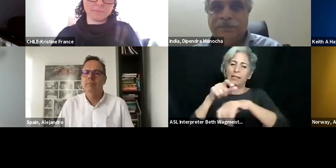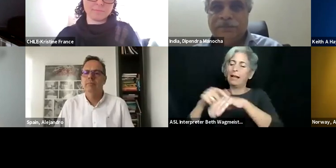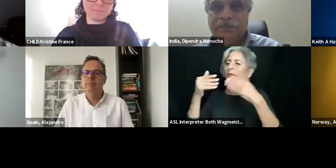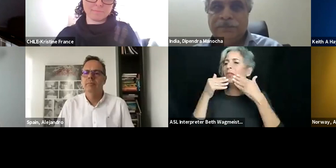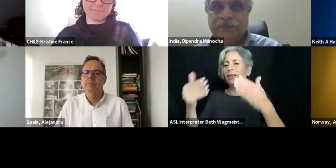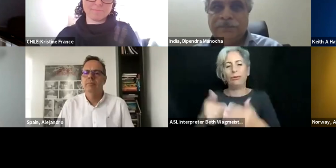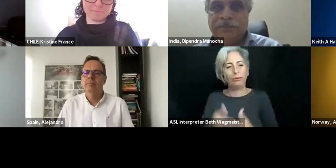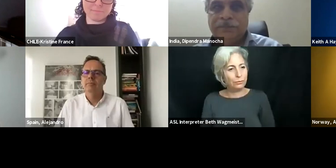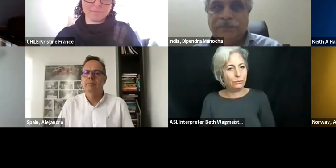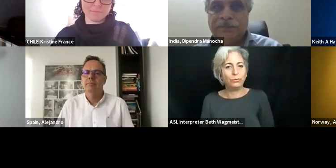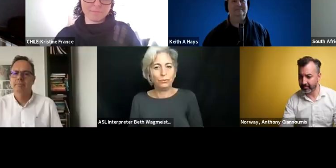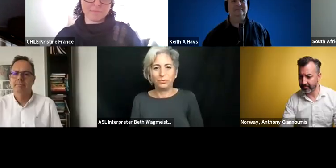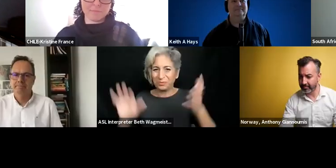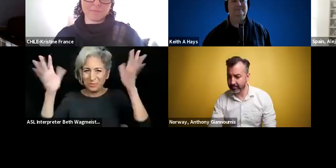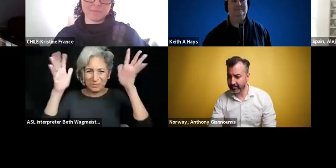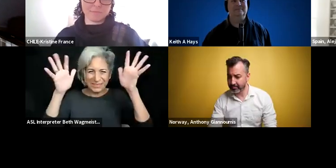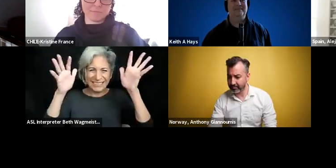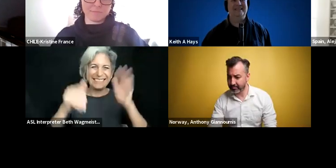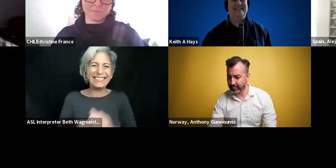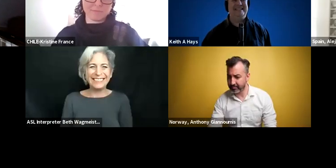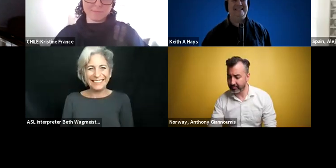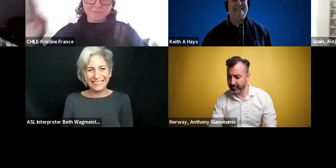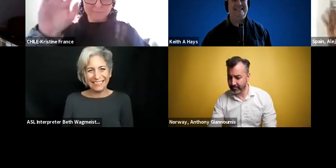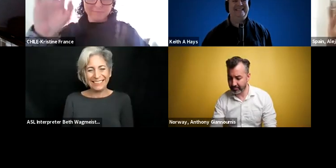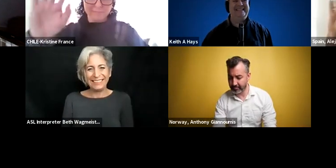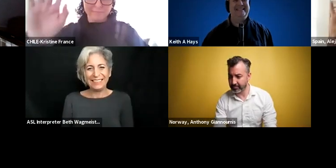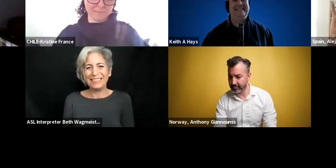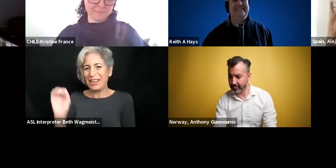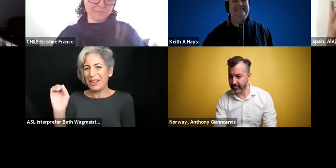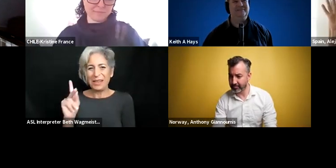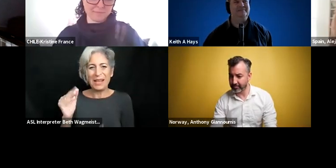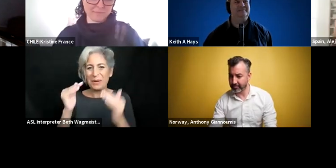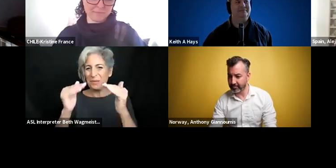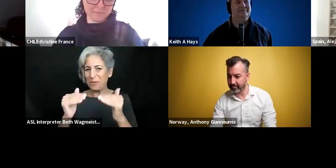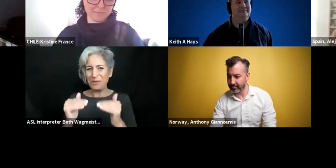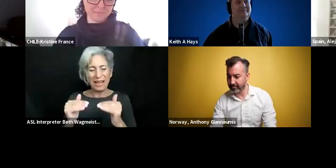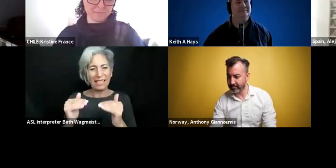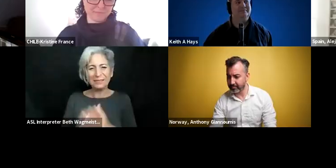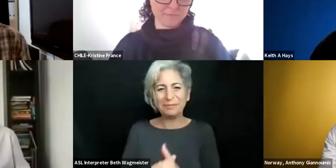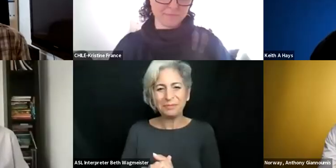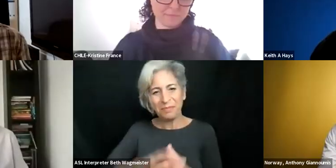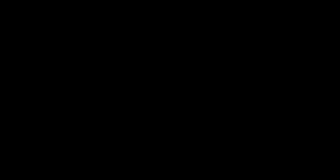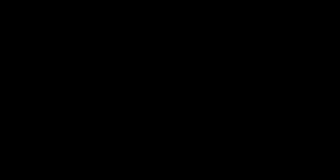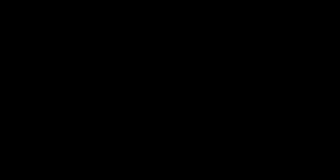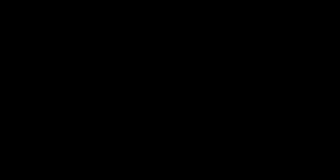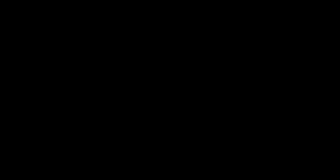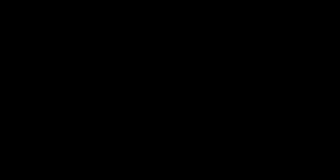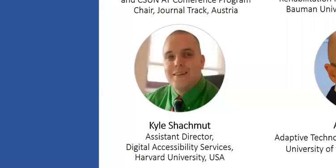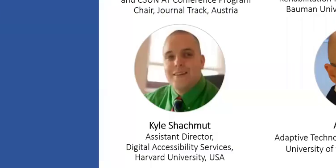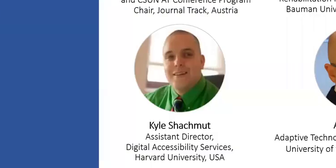learning and AI. I thank you very much. I appreciate your time.